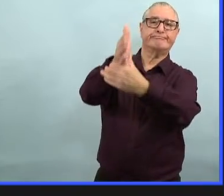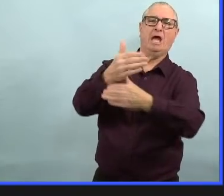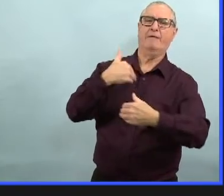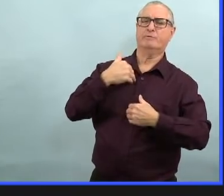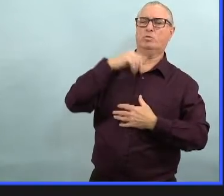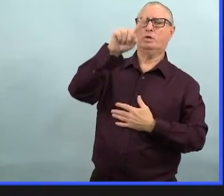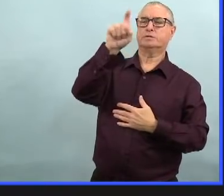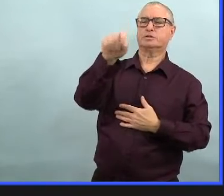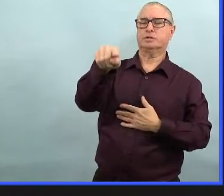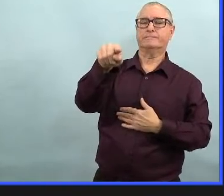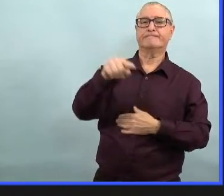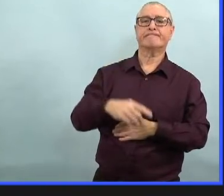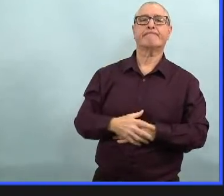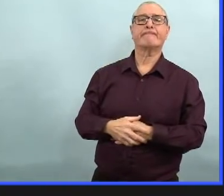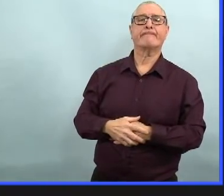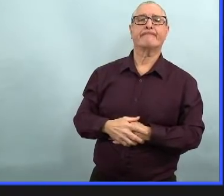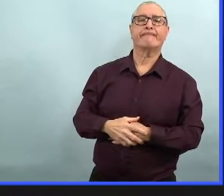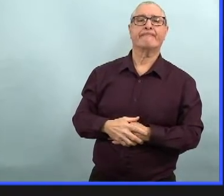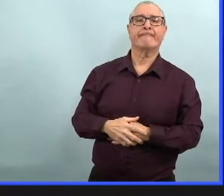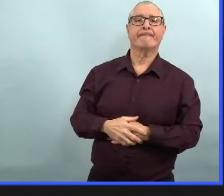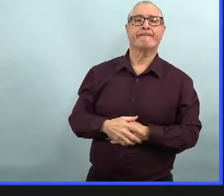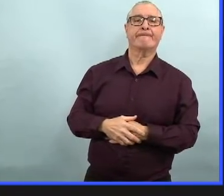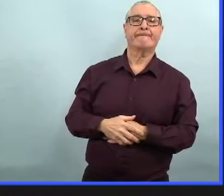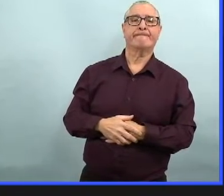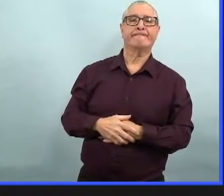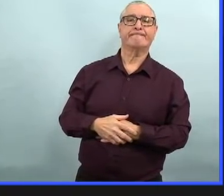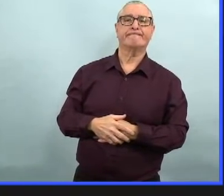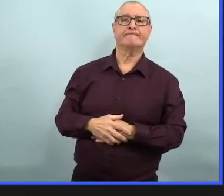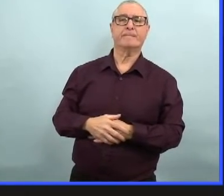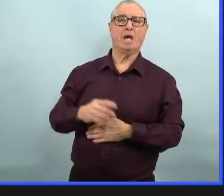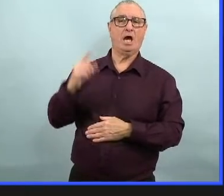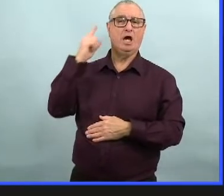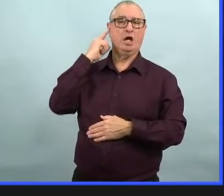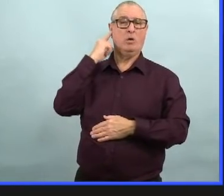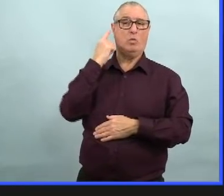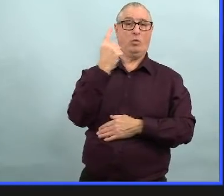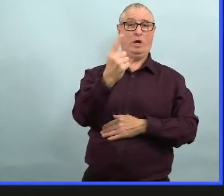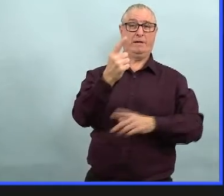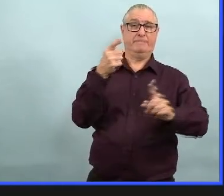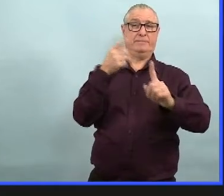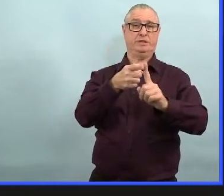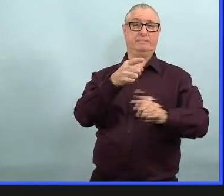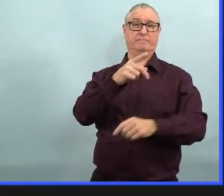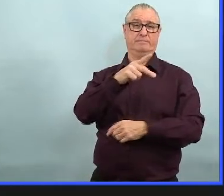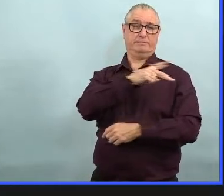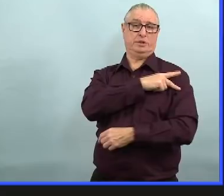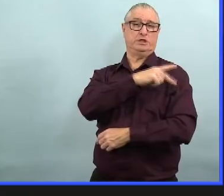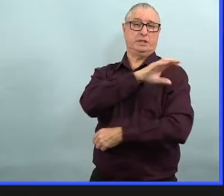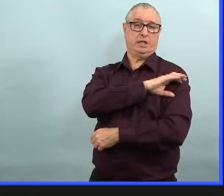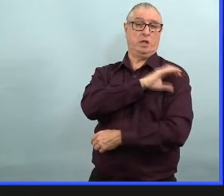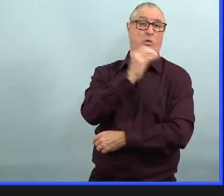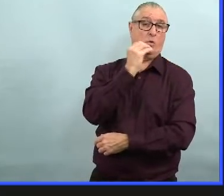suddenly isolate even though everybody's been vaccinated and they were told at the time they wouldn't have to isolate if they were